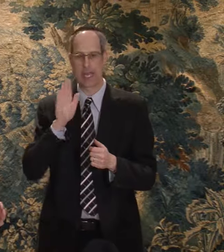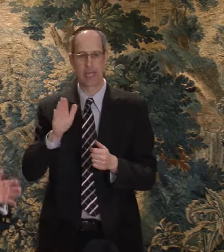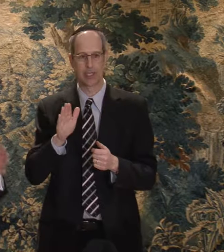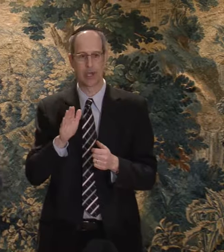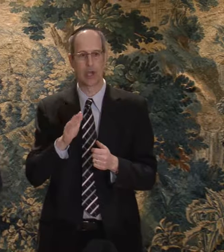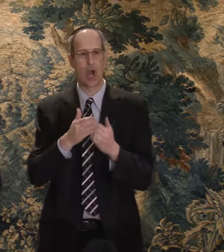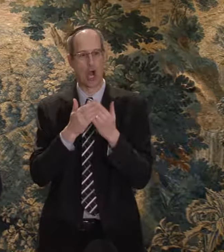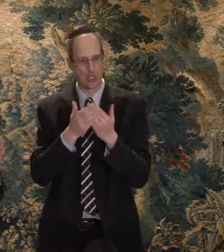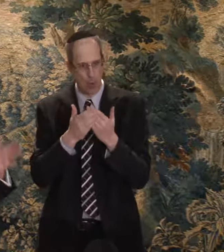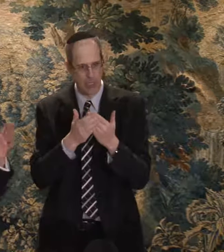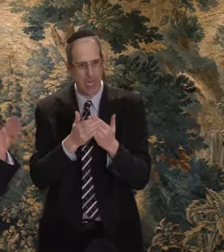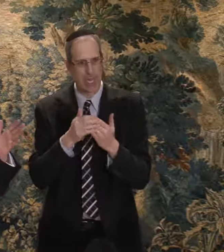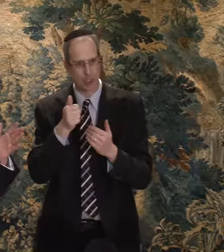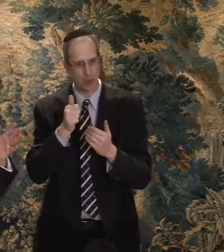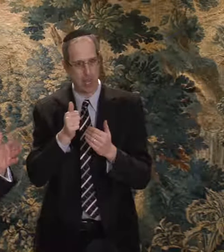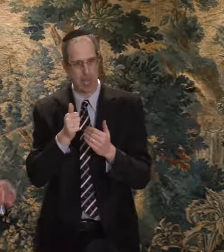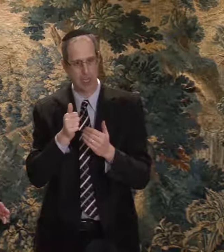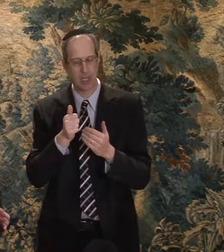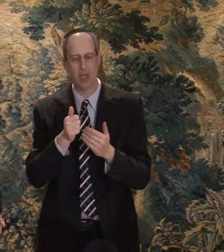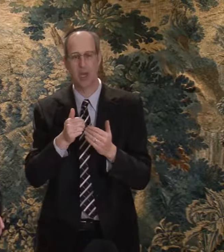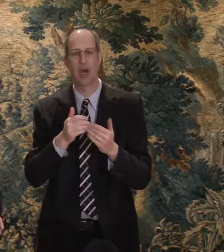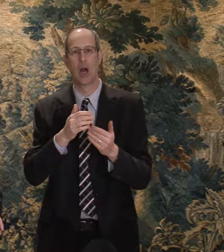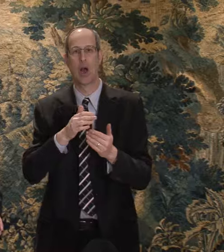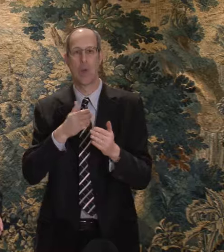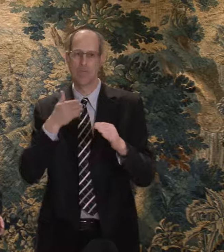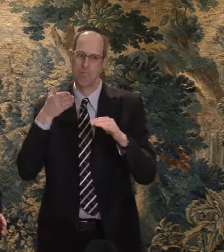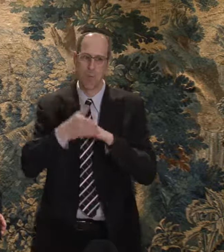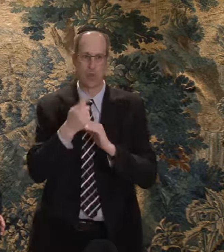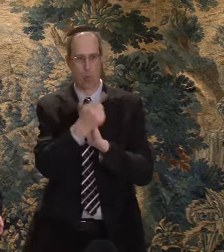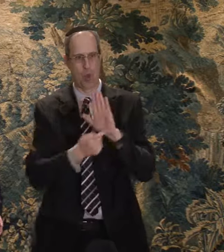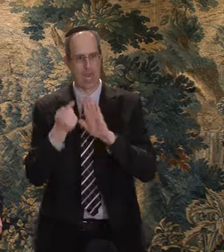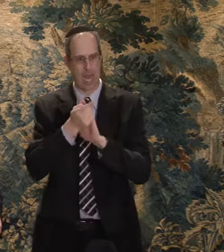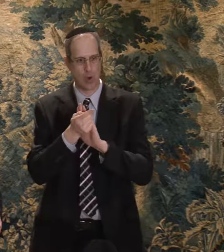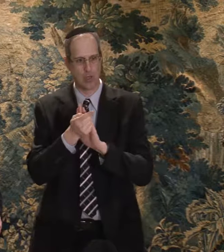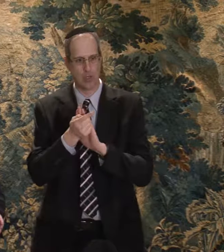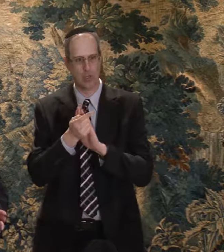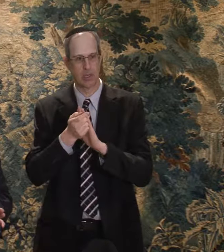because he concentrated on every single word but now that he was in jail and he